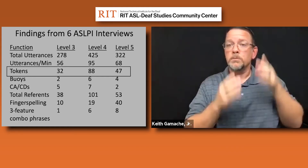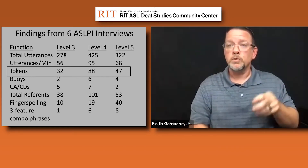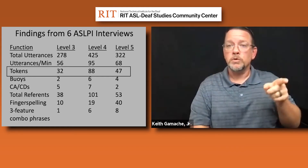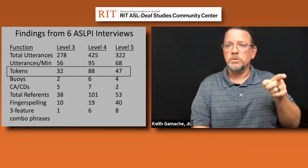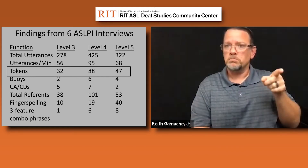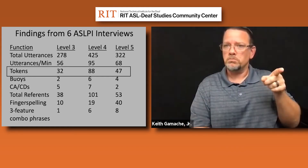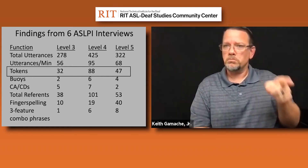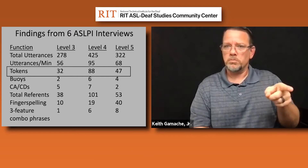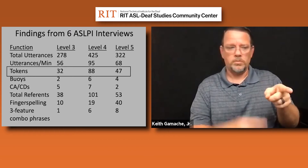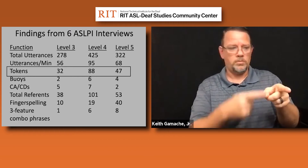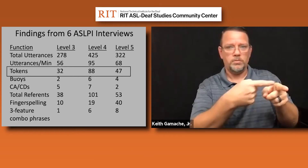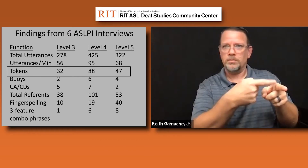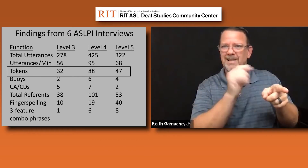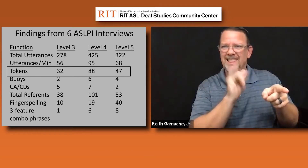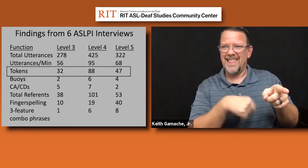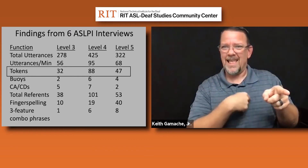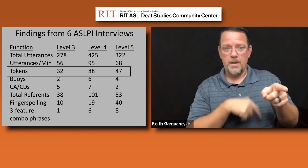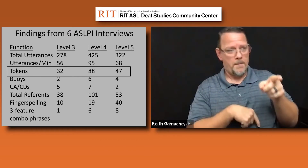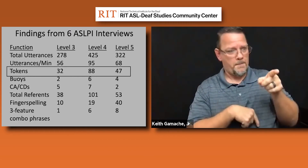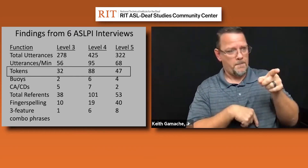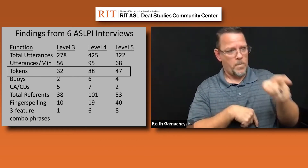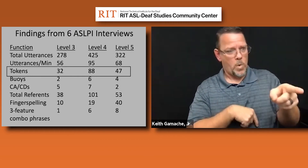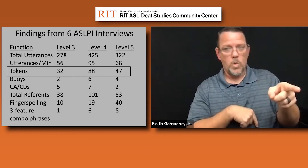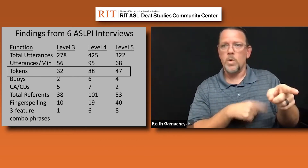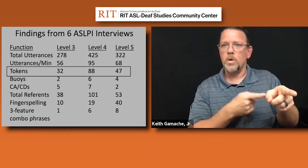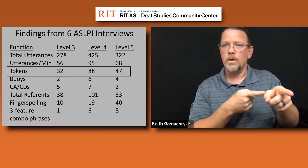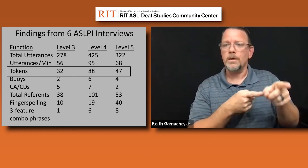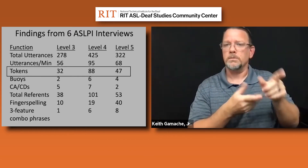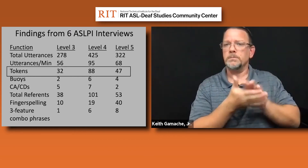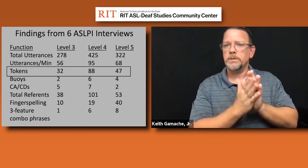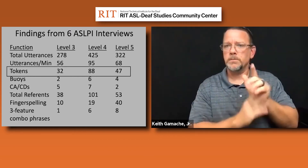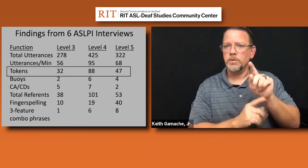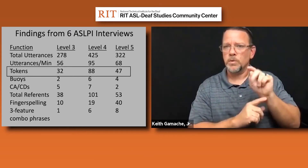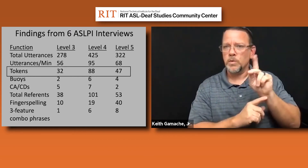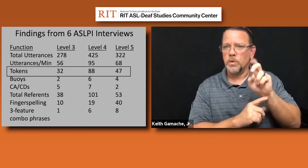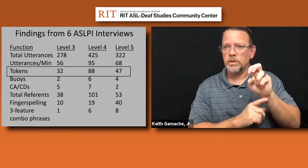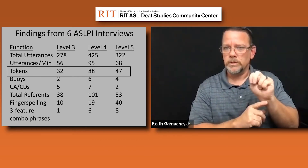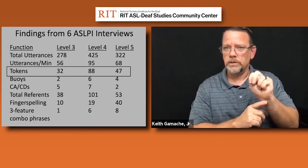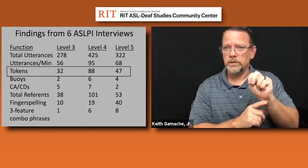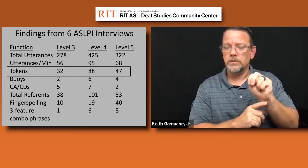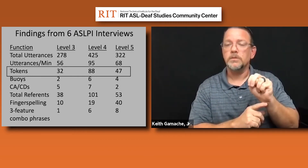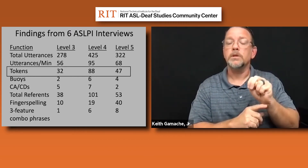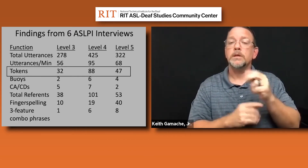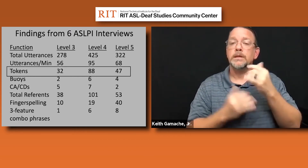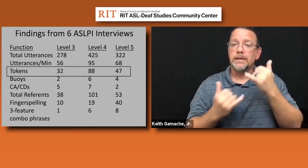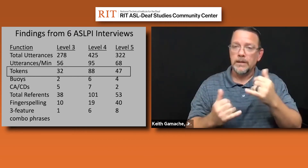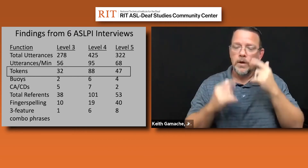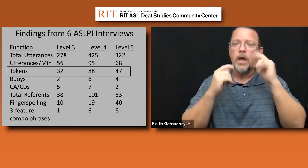Here's a person to my left somewhere in space. I've identified them. I set them up.